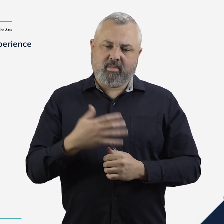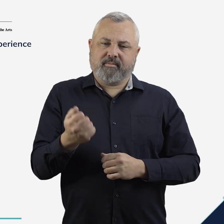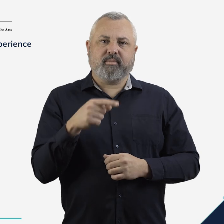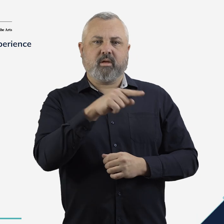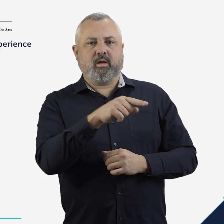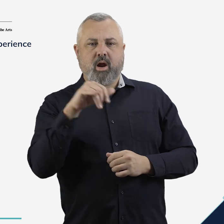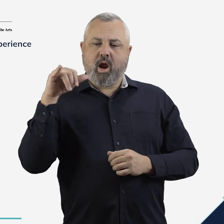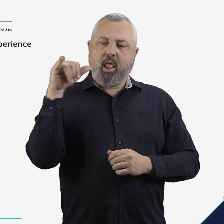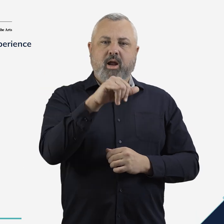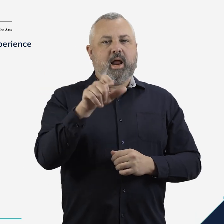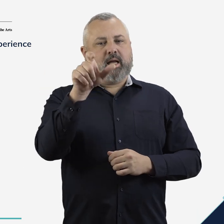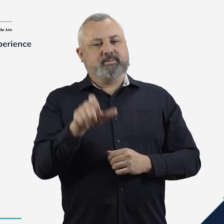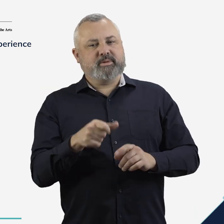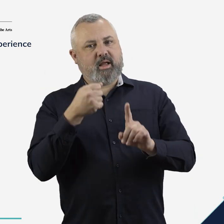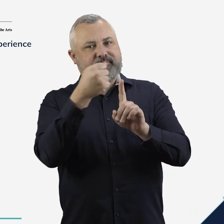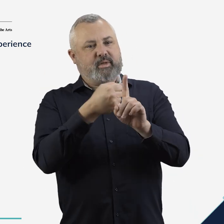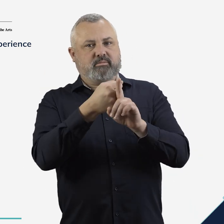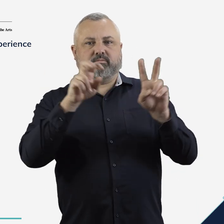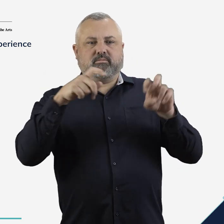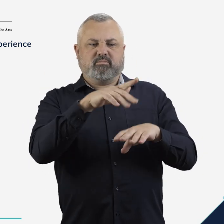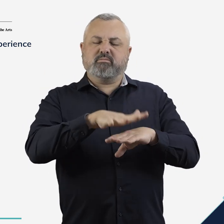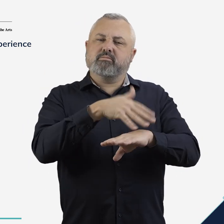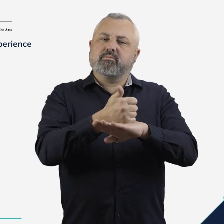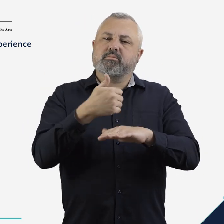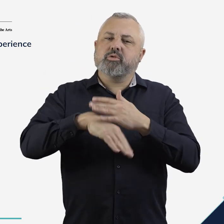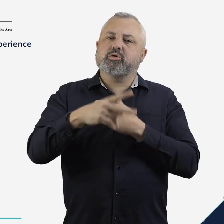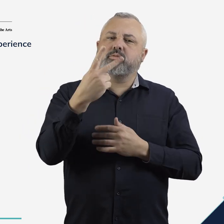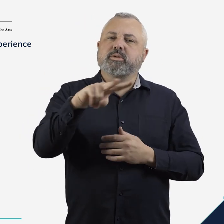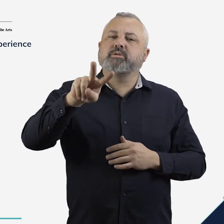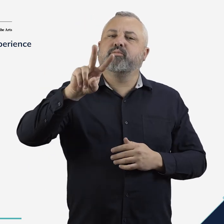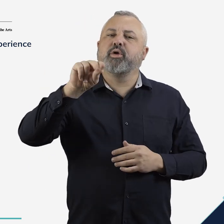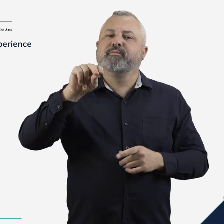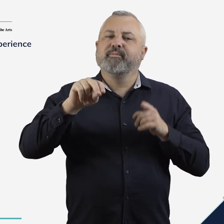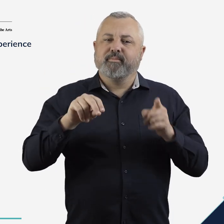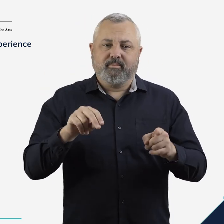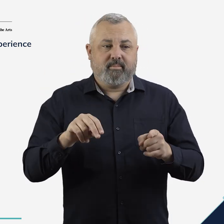It is clear that the current Airline Customer Advocate, established in 2012,